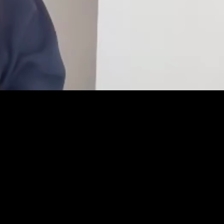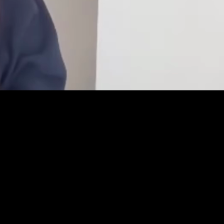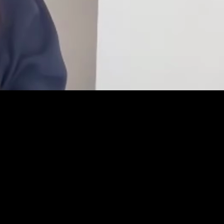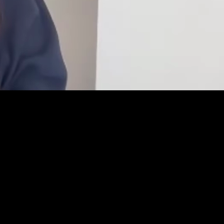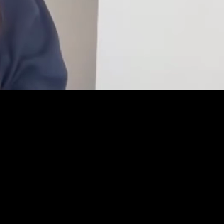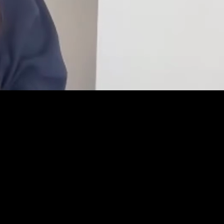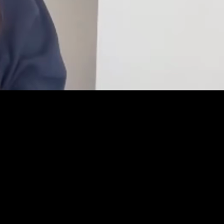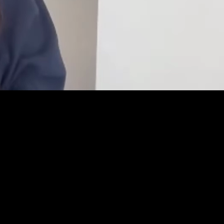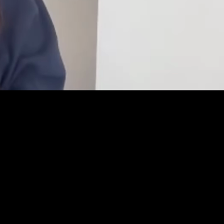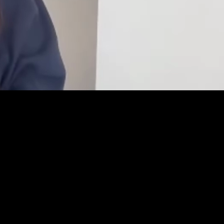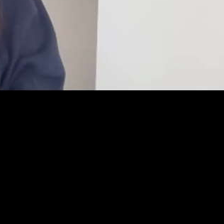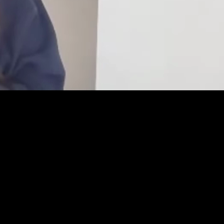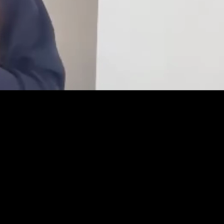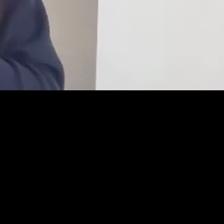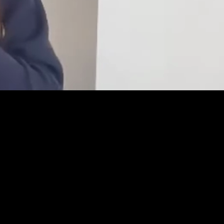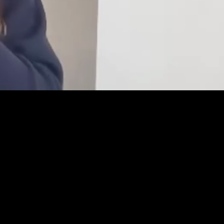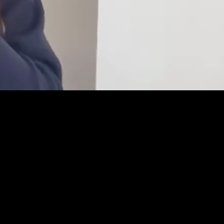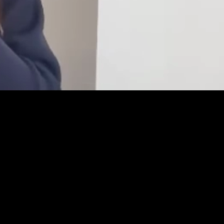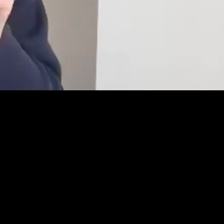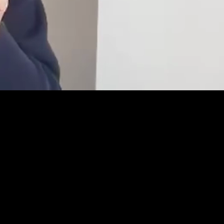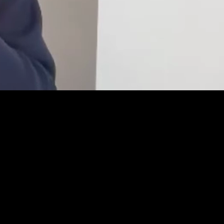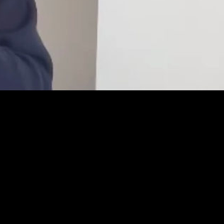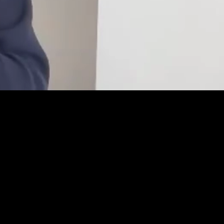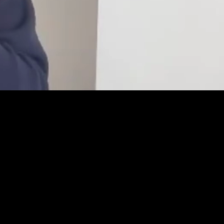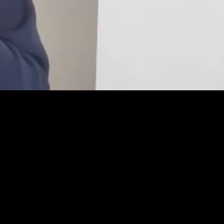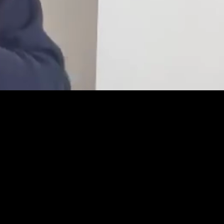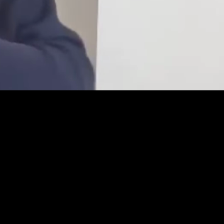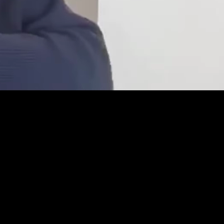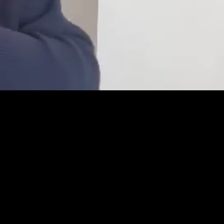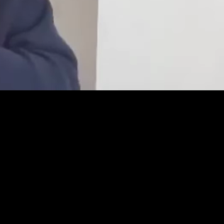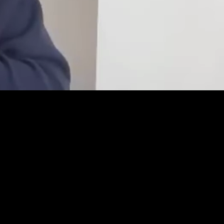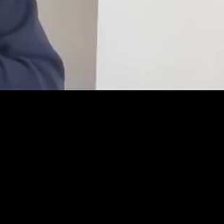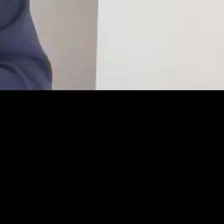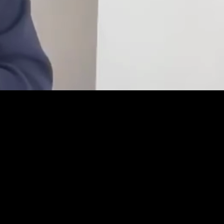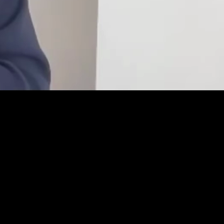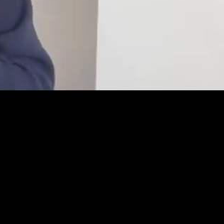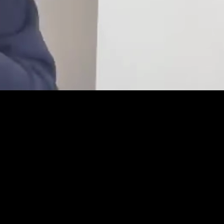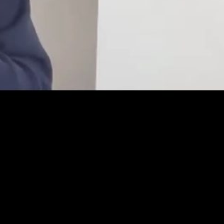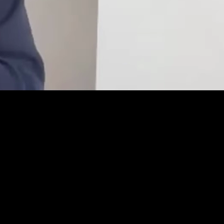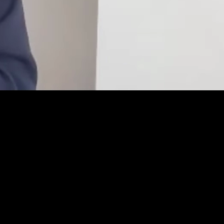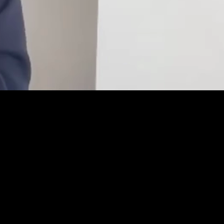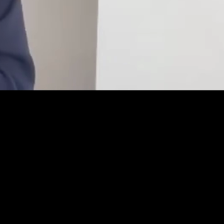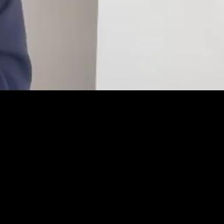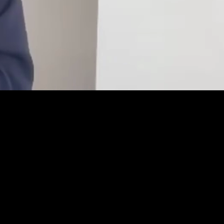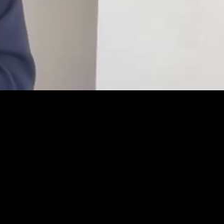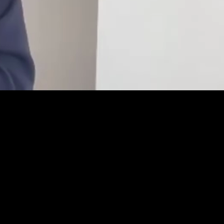There is a free version of it as well, however, that carries advertising, so I wouldn't recommend that.